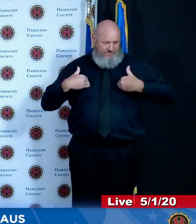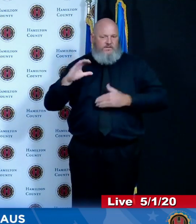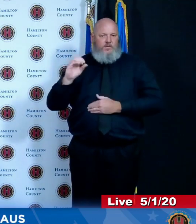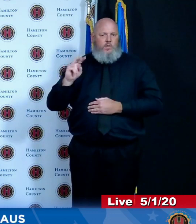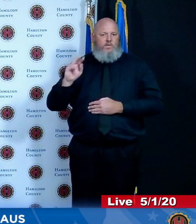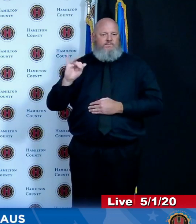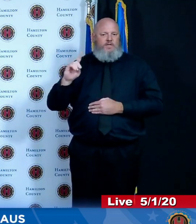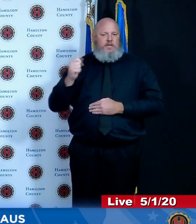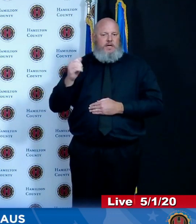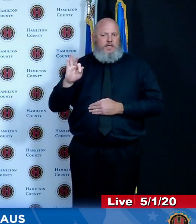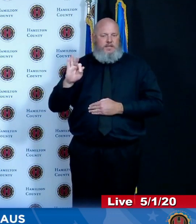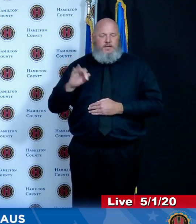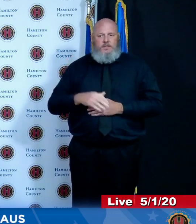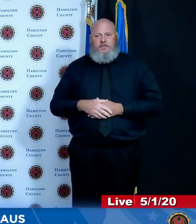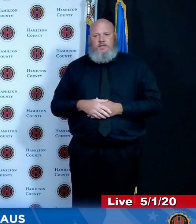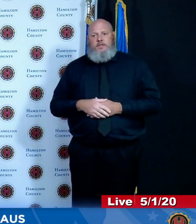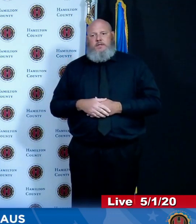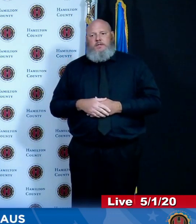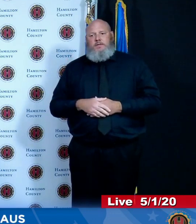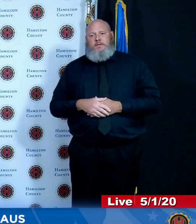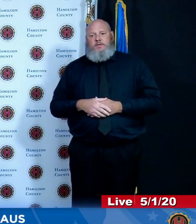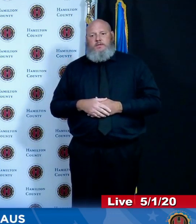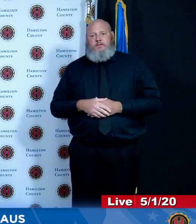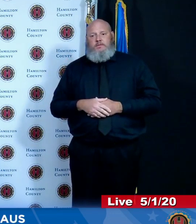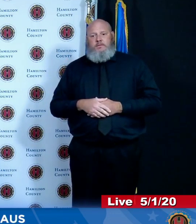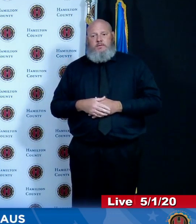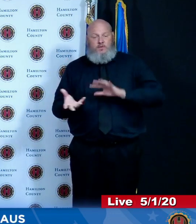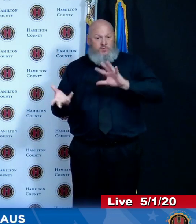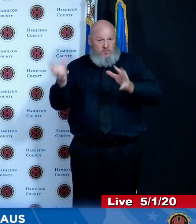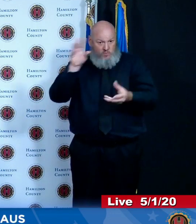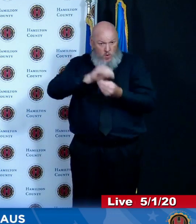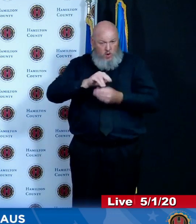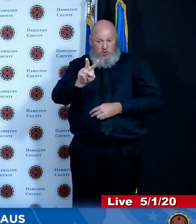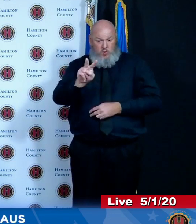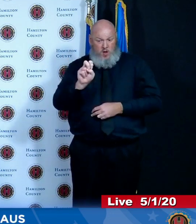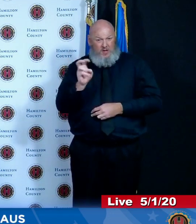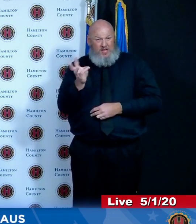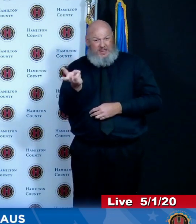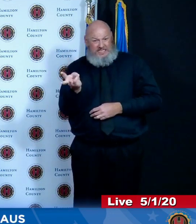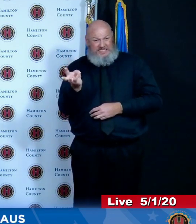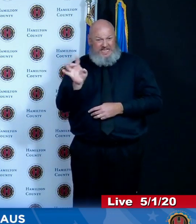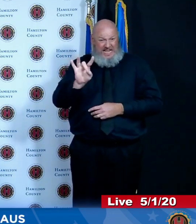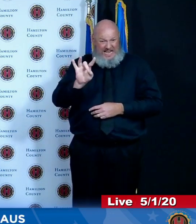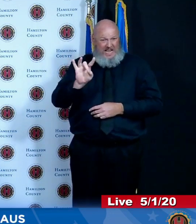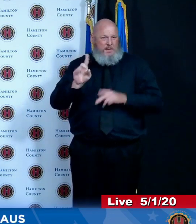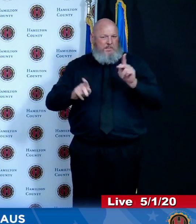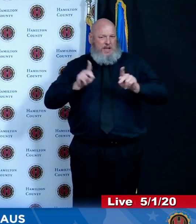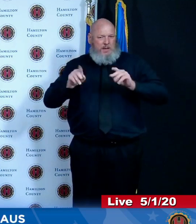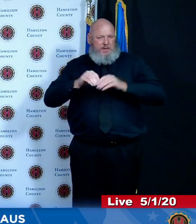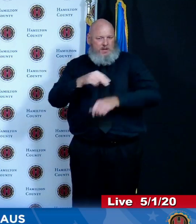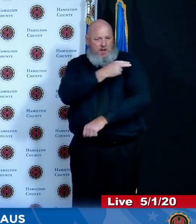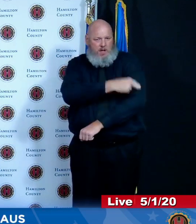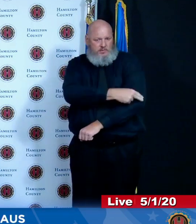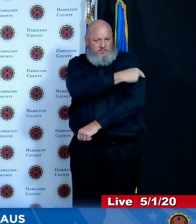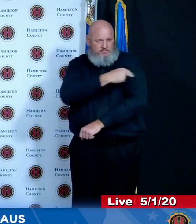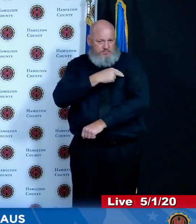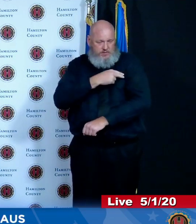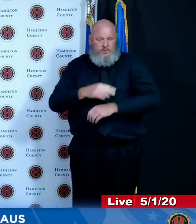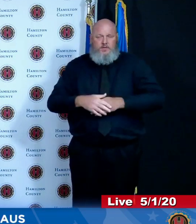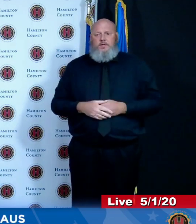climbed to 71 and as I said we're gonna hear shortly from Greg Kesterman related to all of